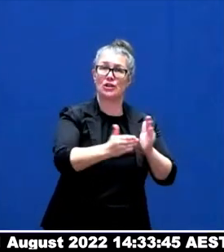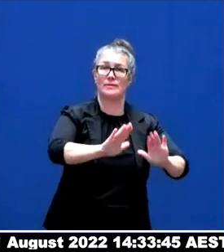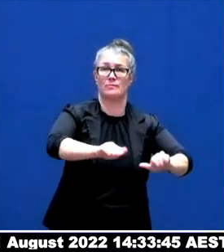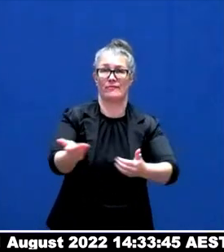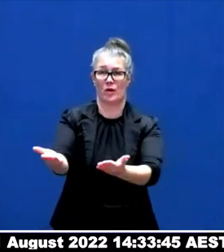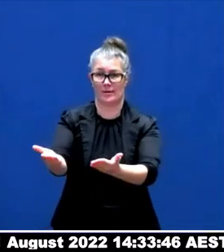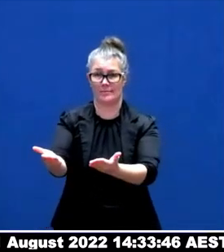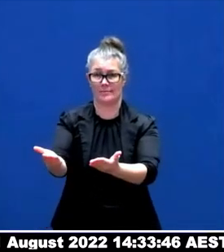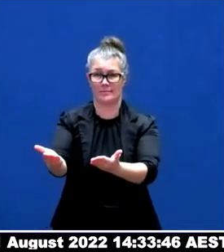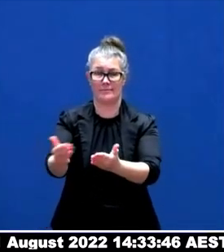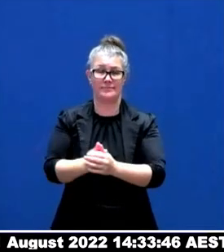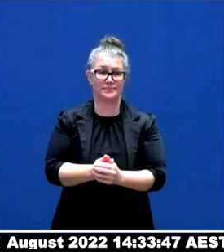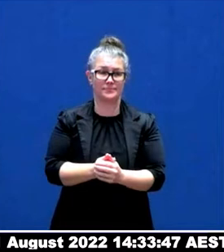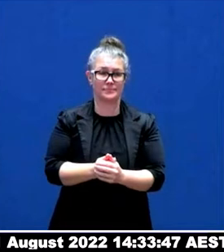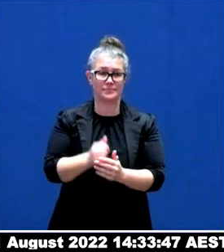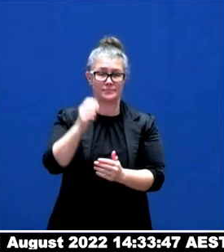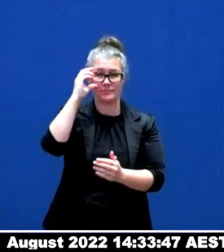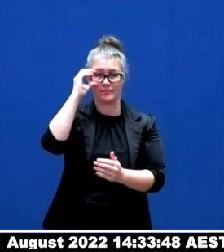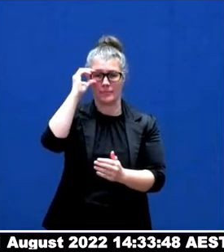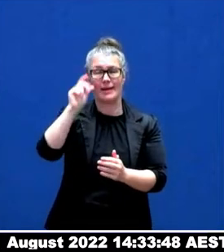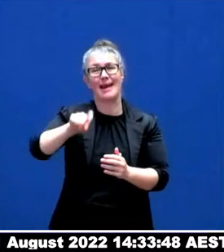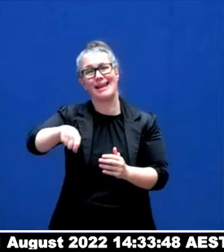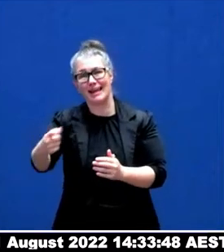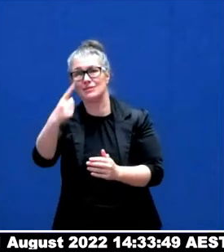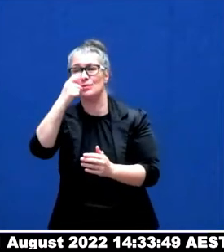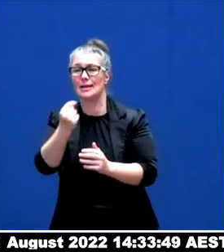We could then put in short-term accommodation or medium-term accommodation